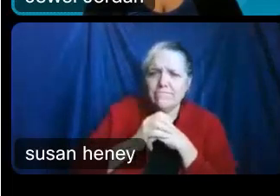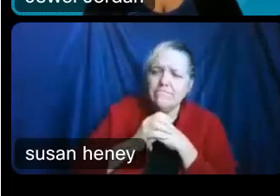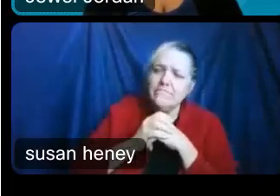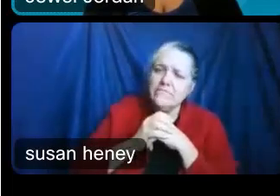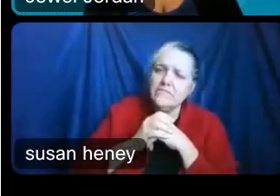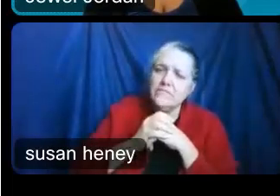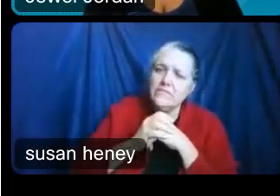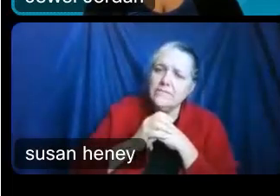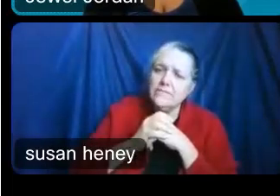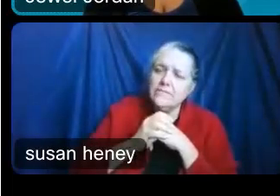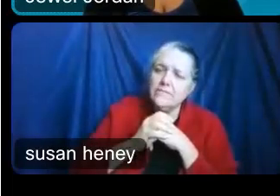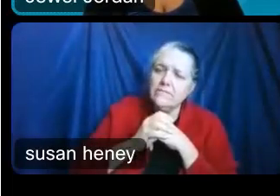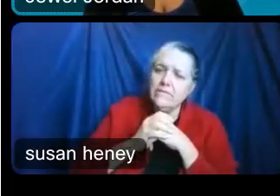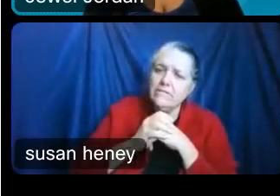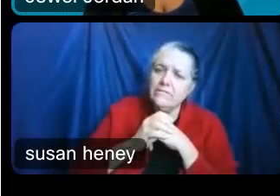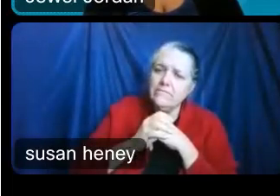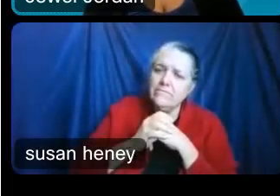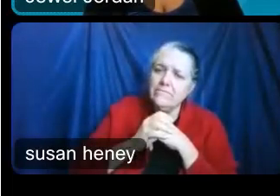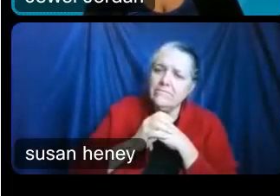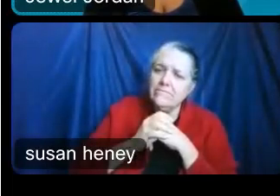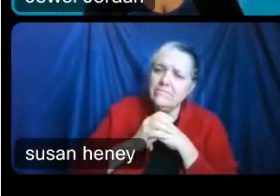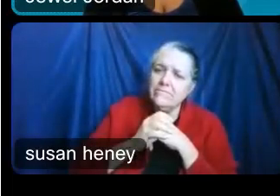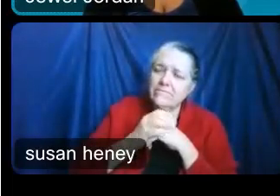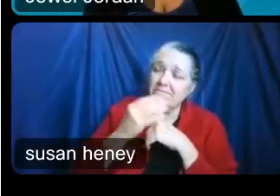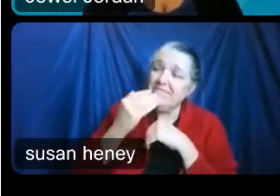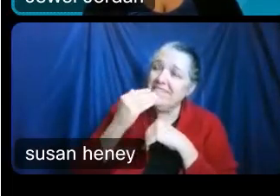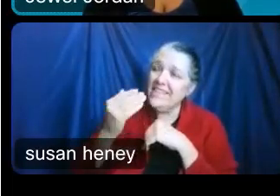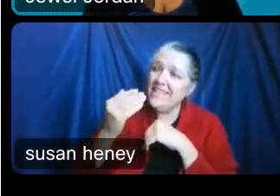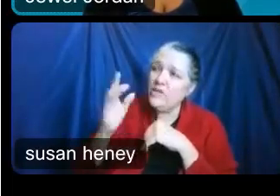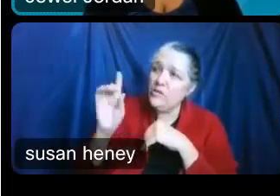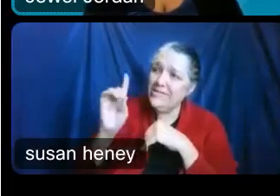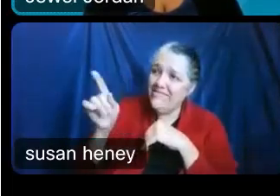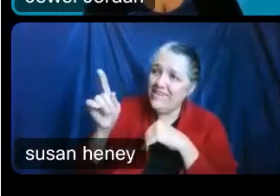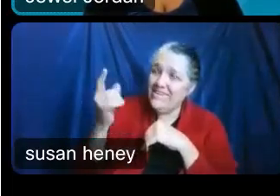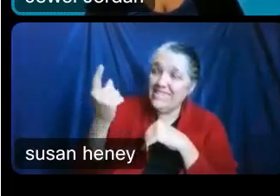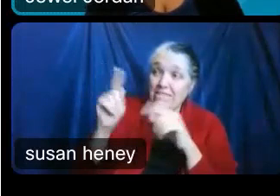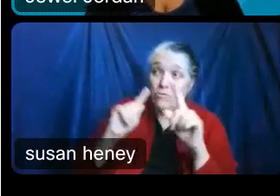Jewel Jordan: Thank you for your question, David. Is there an expert that's able to answer?